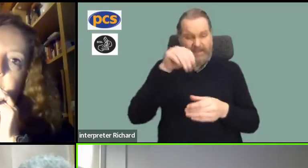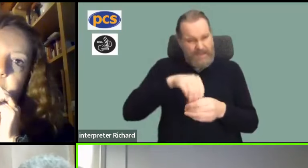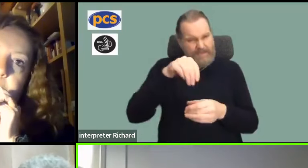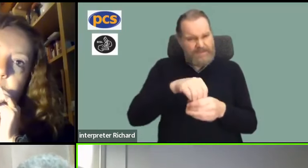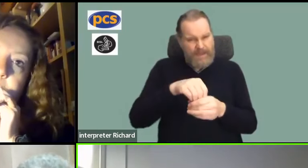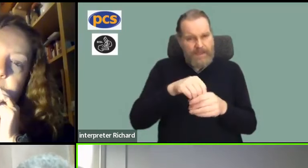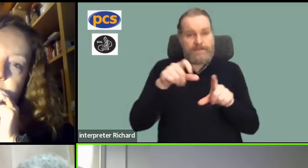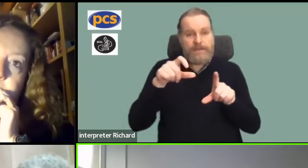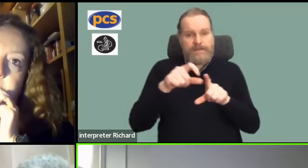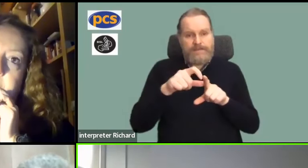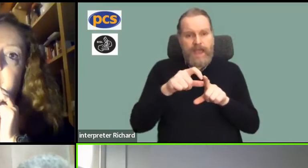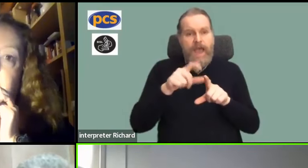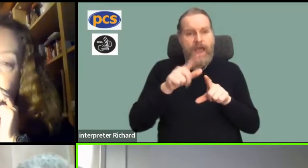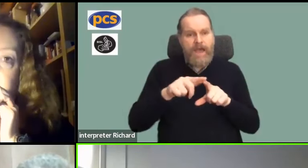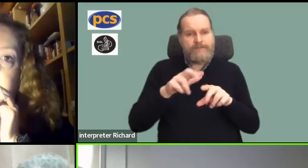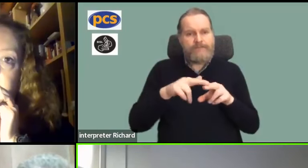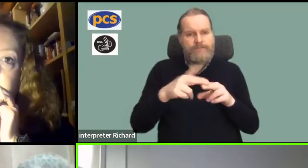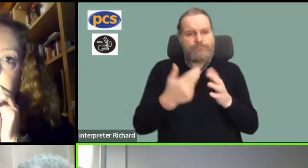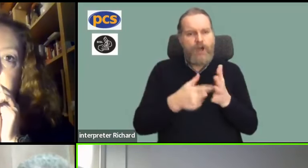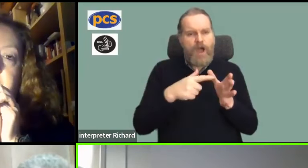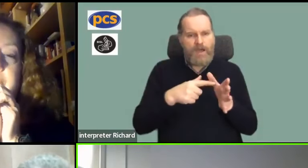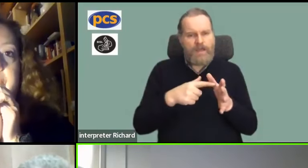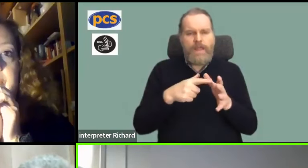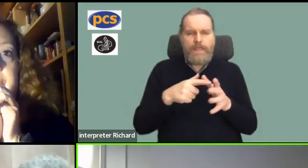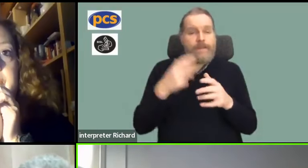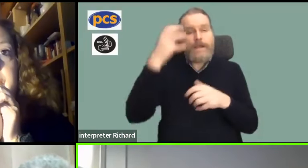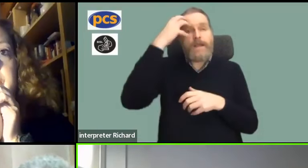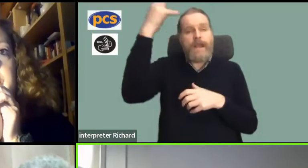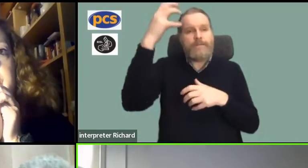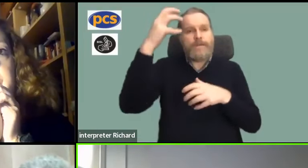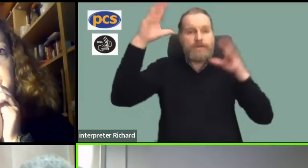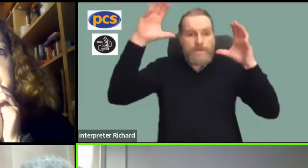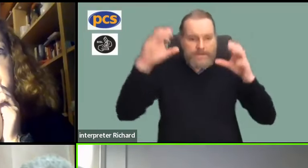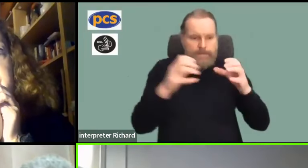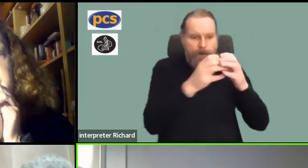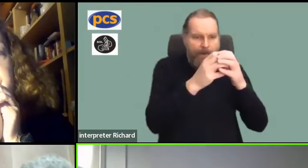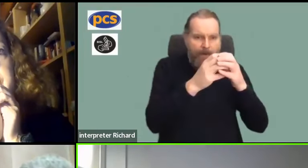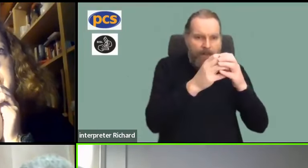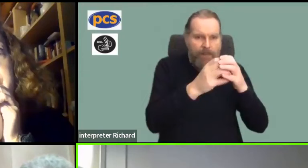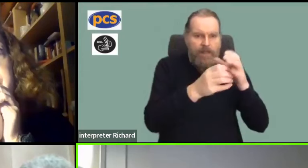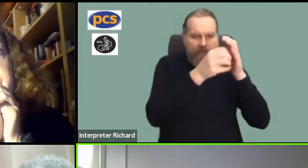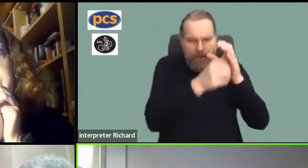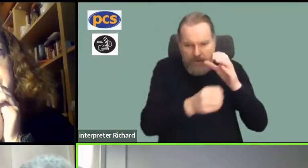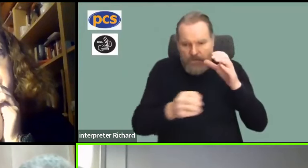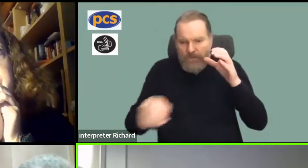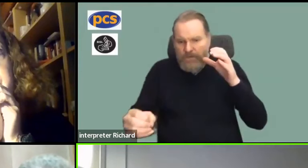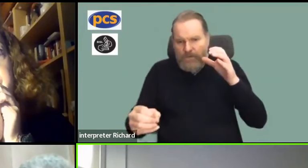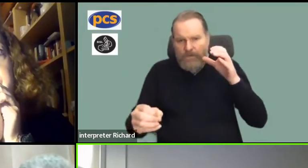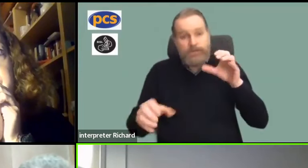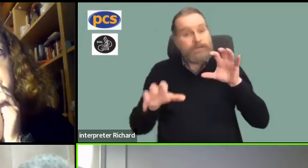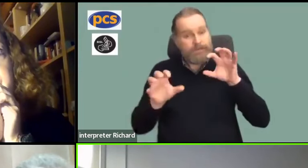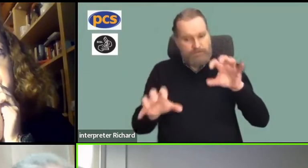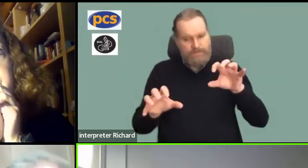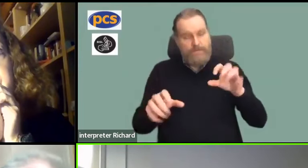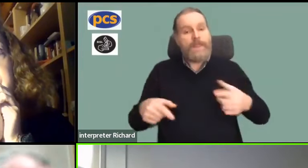it's it's a small part of definitely defra which is a small government department, but we government department, but we do a lot of